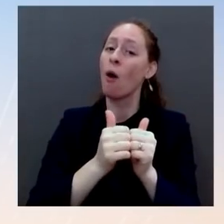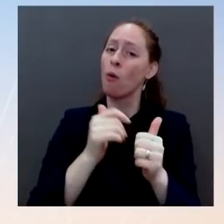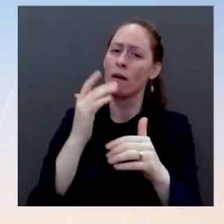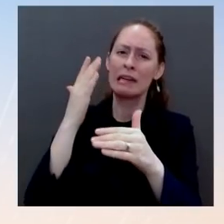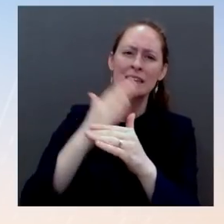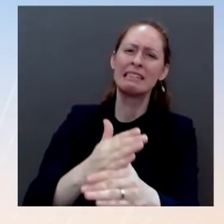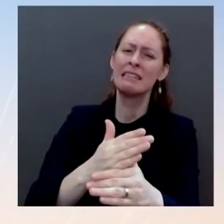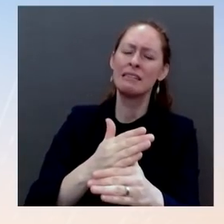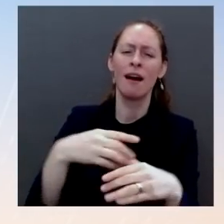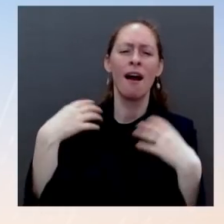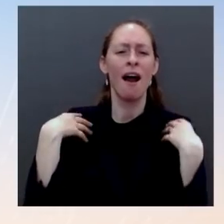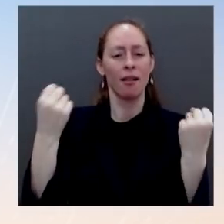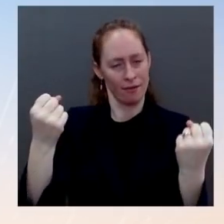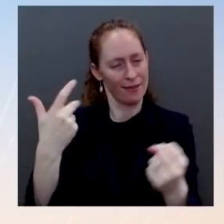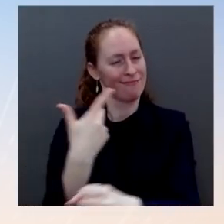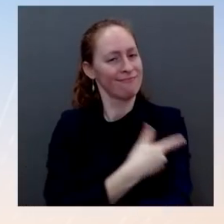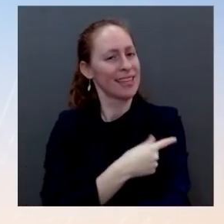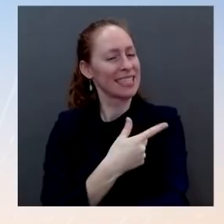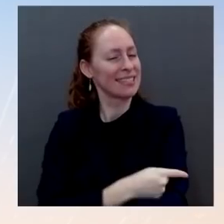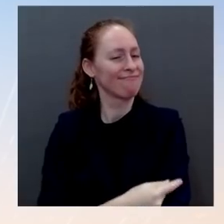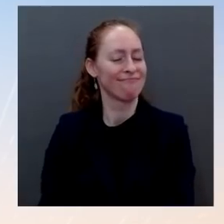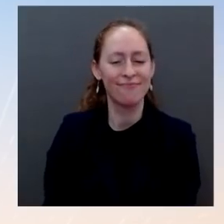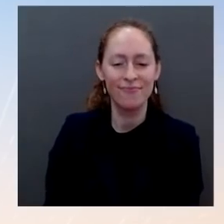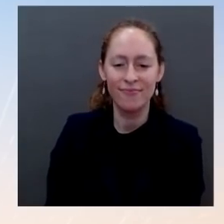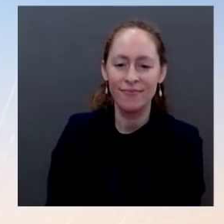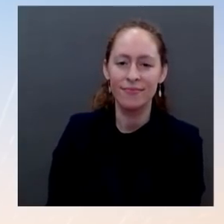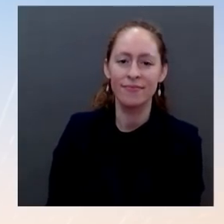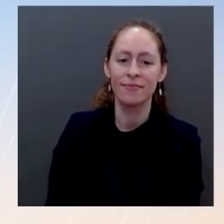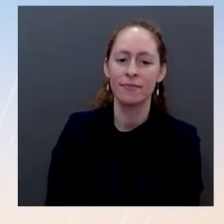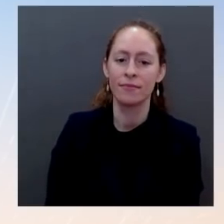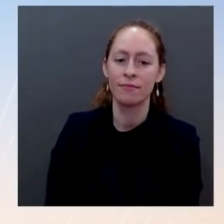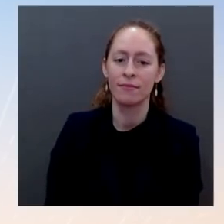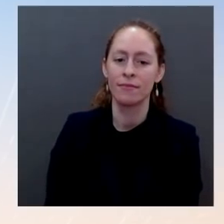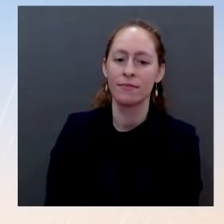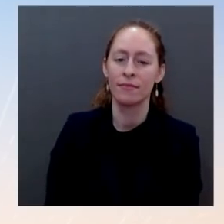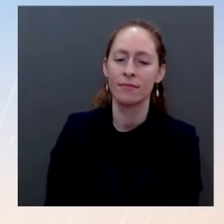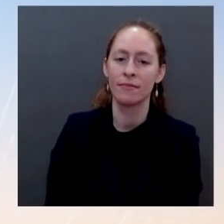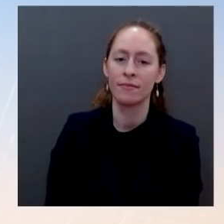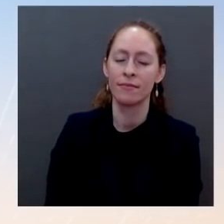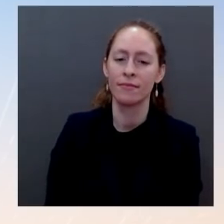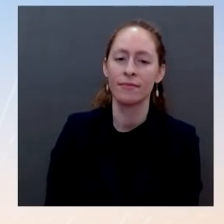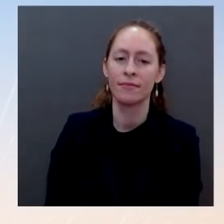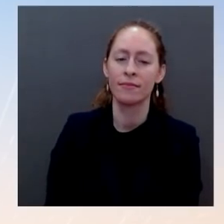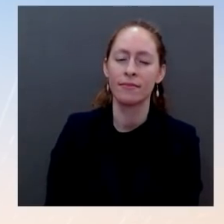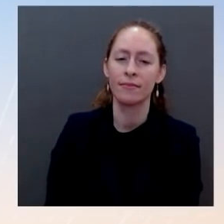that the country is at an inflection point. But Democrats, such as Rep. Eric Swalwell, say they're "worried